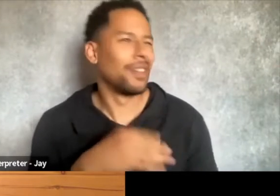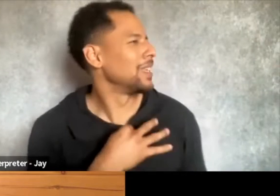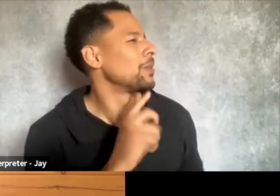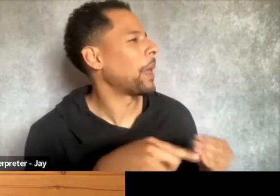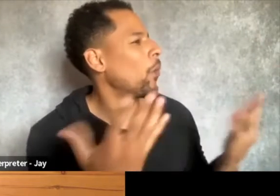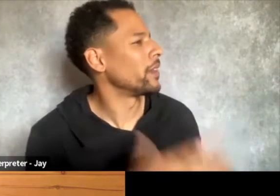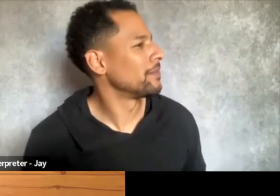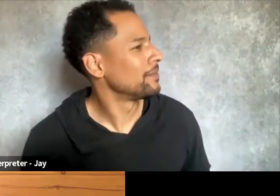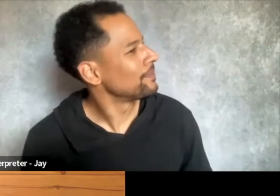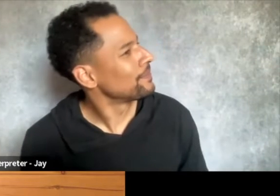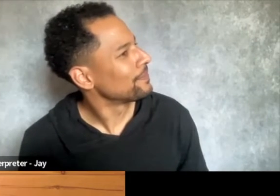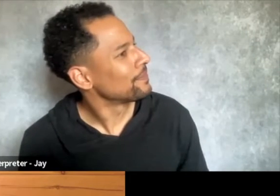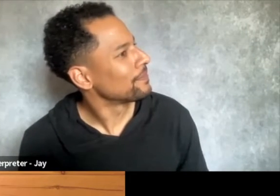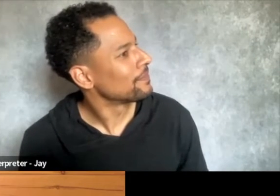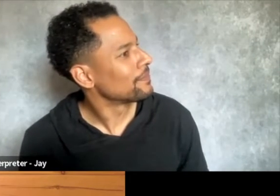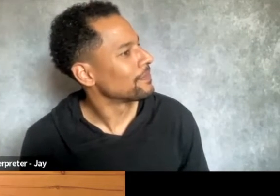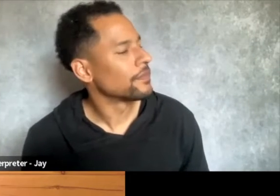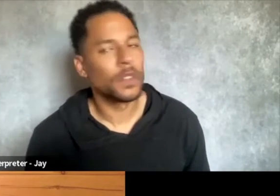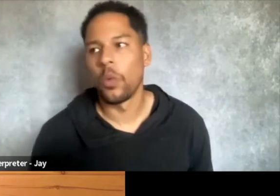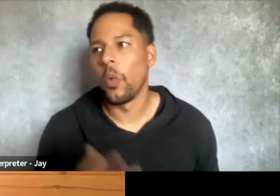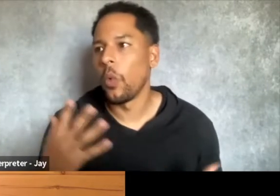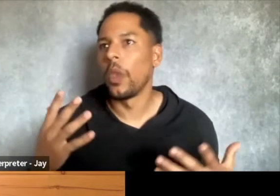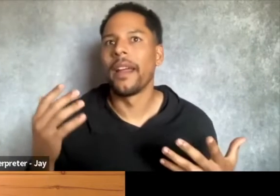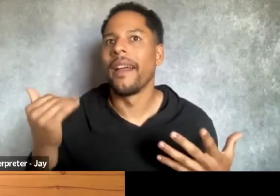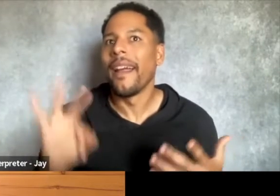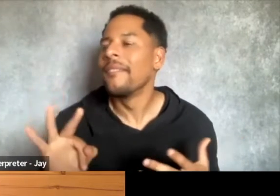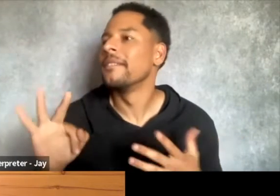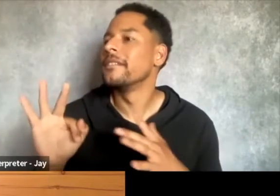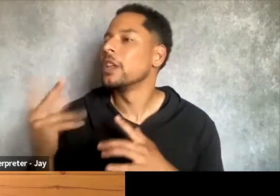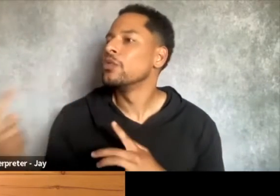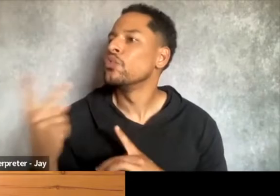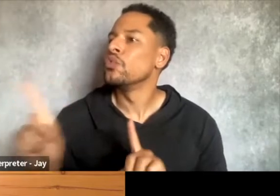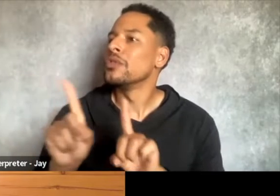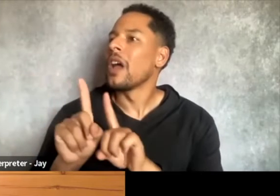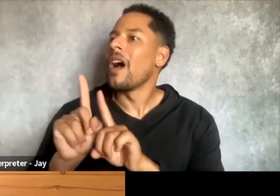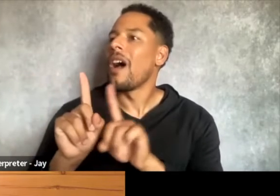What it would've been like if I left with you back in '36,